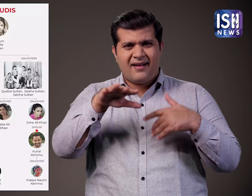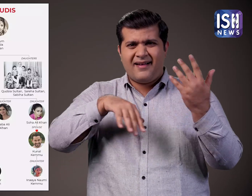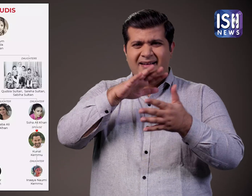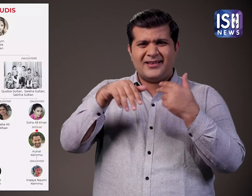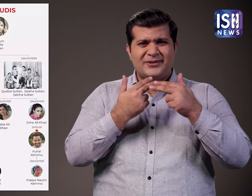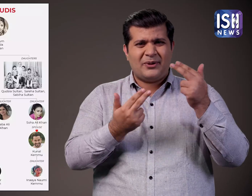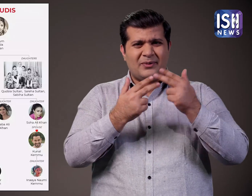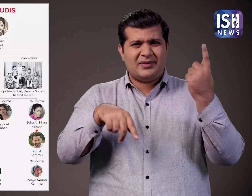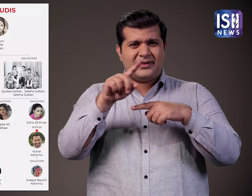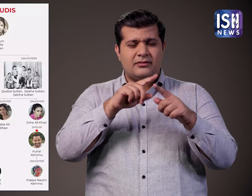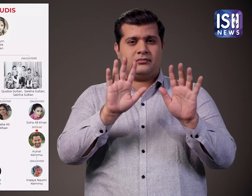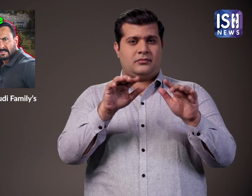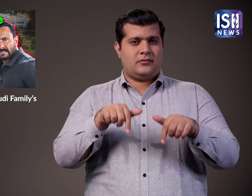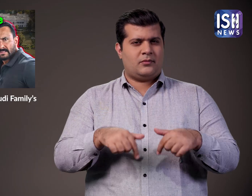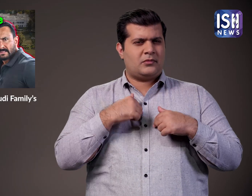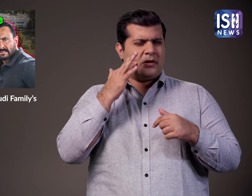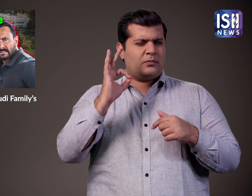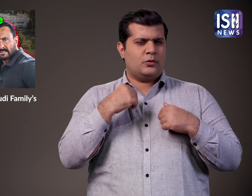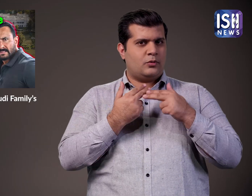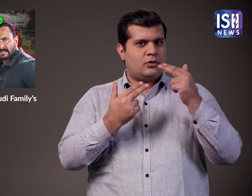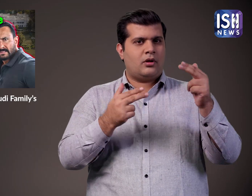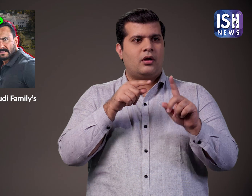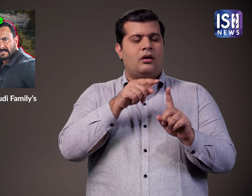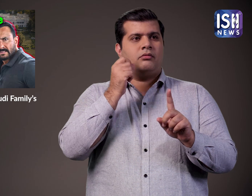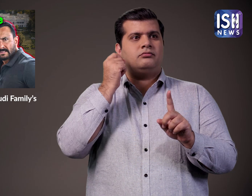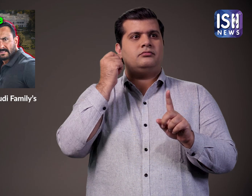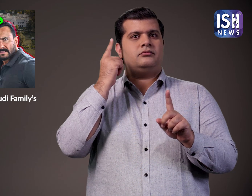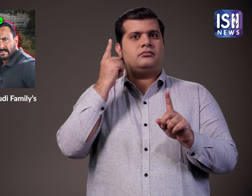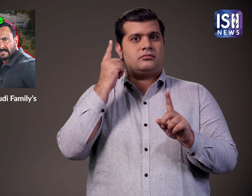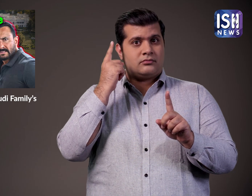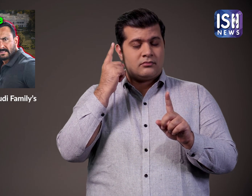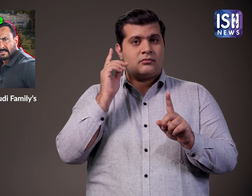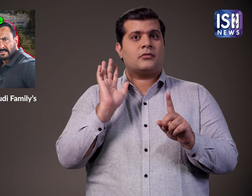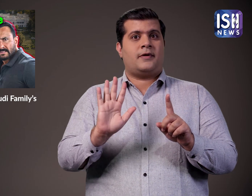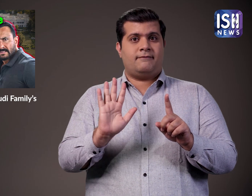The story's chaotic? I'll tell you something significant which will make you understand everything.